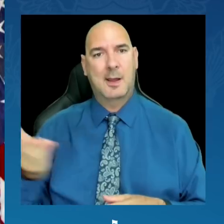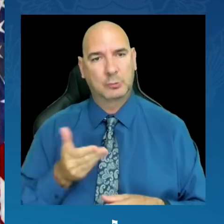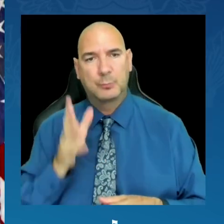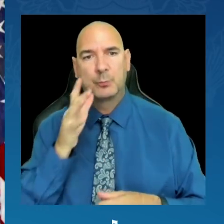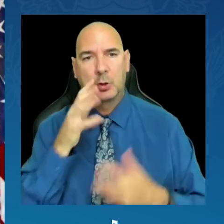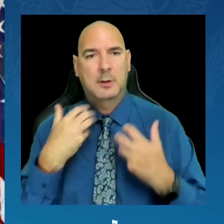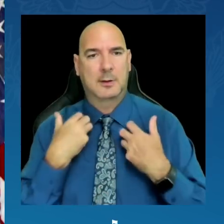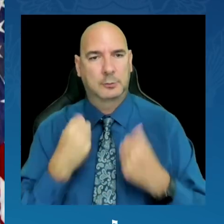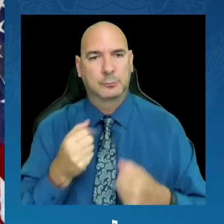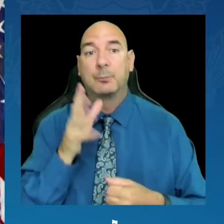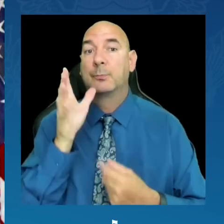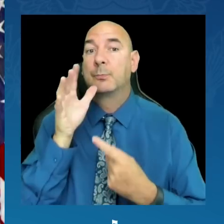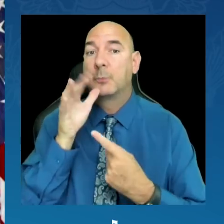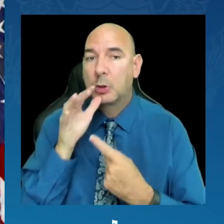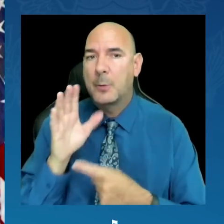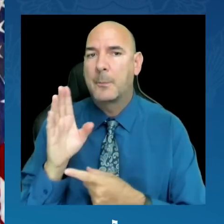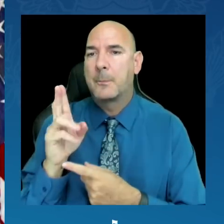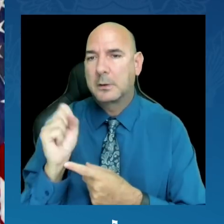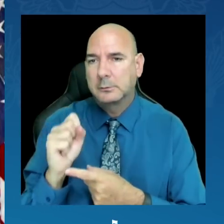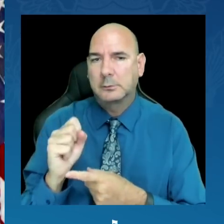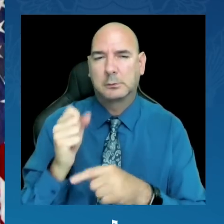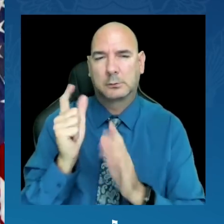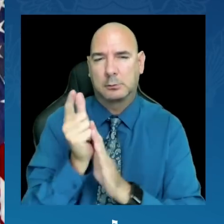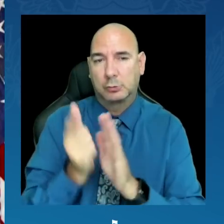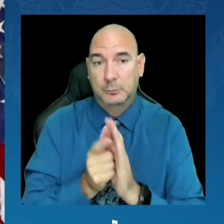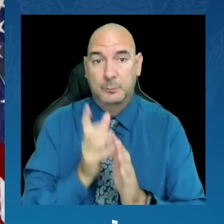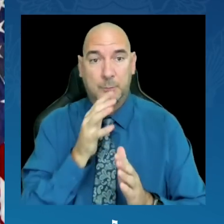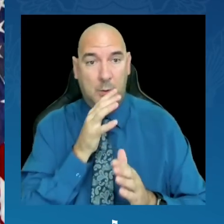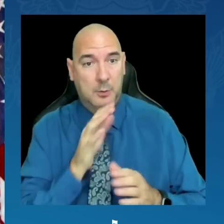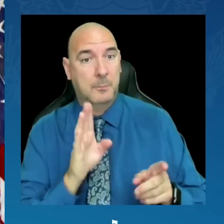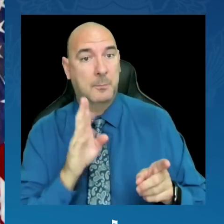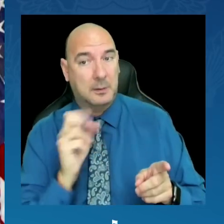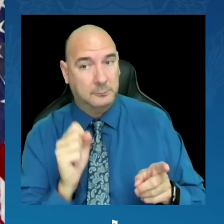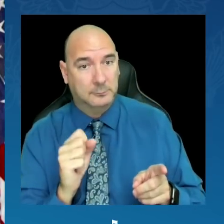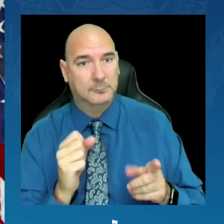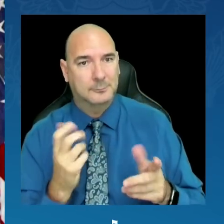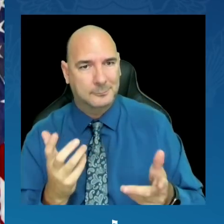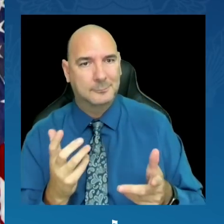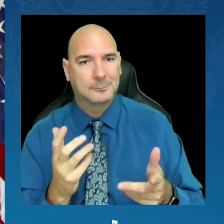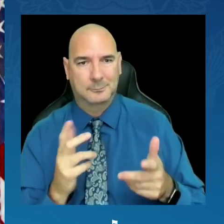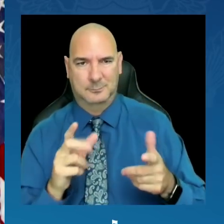The omnibus invests in empowering women at every stage of pregnancy.